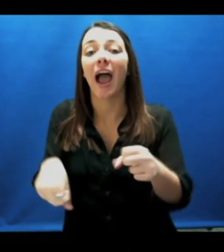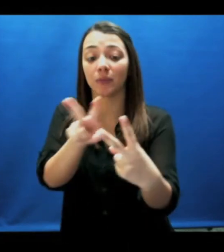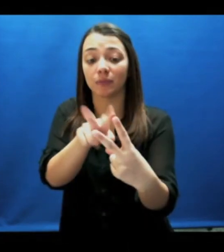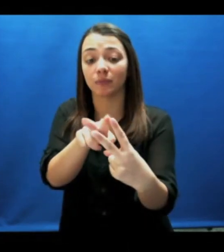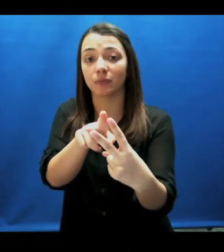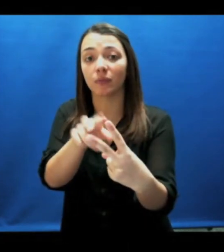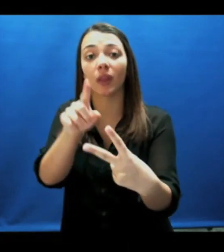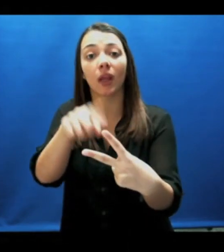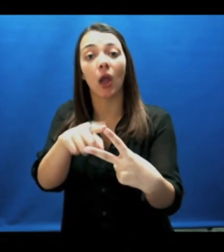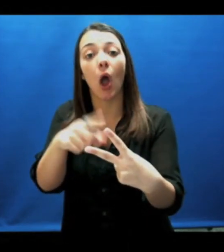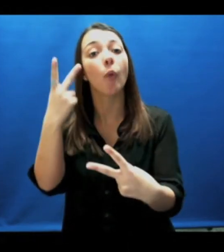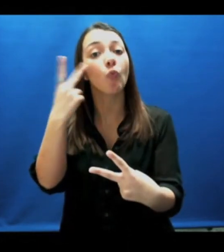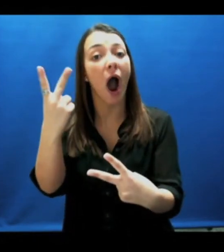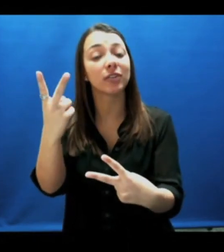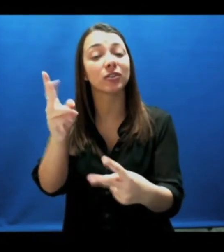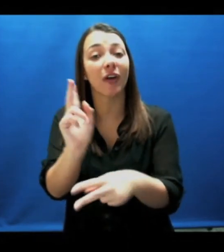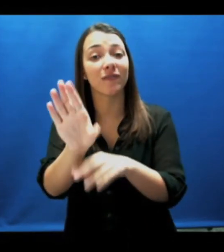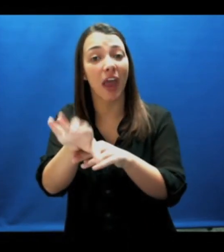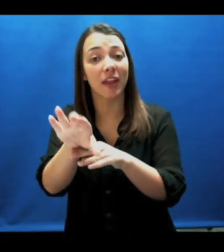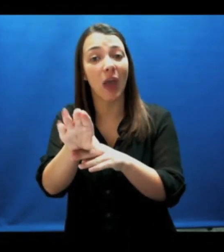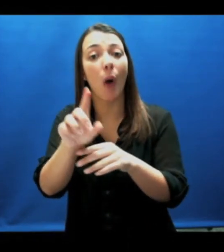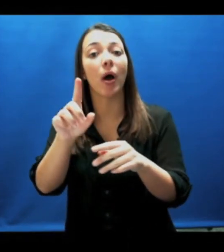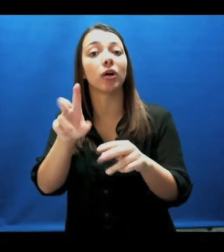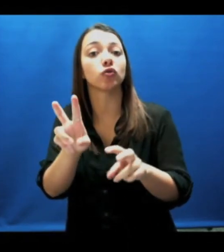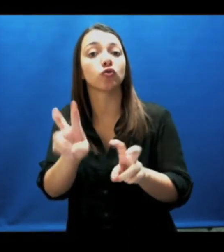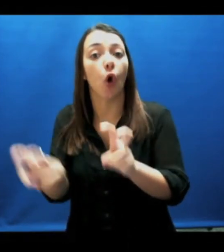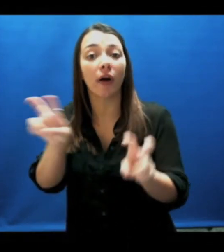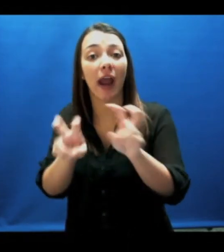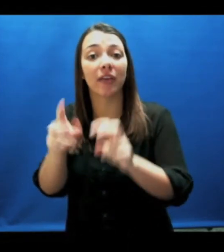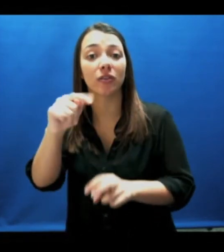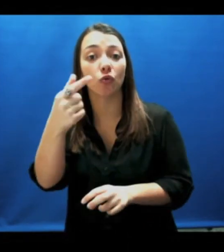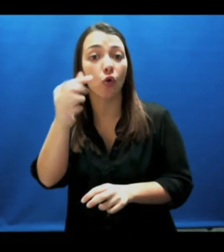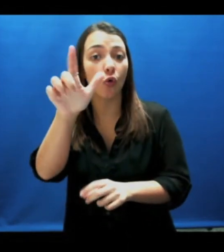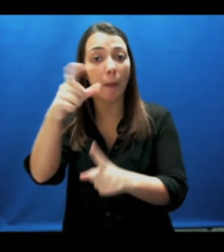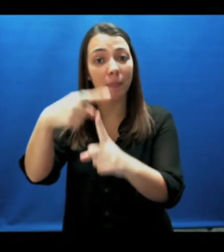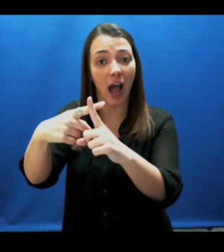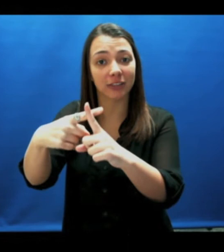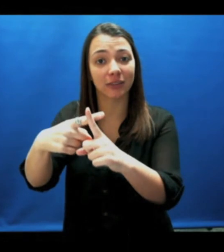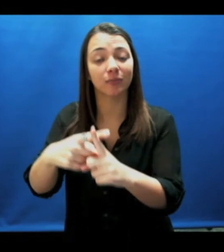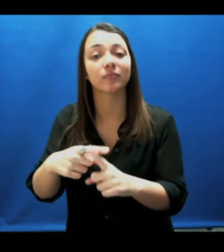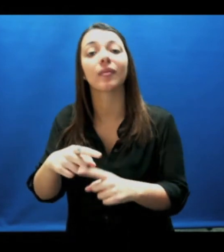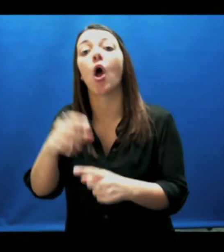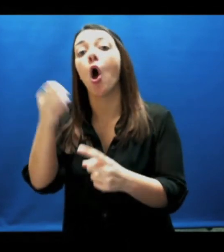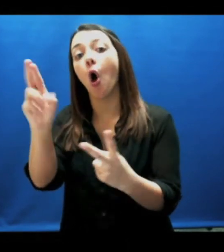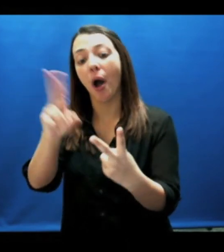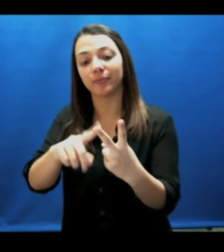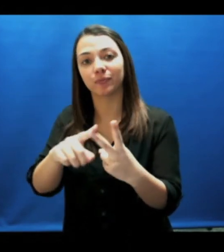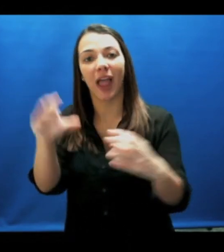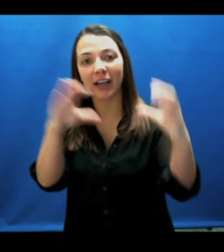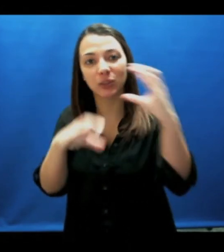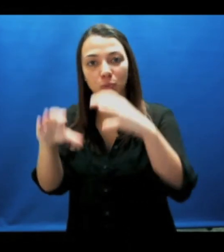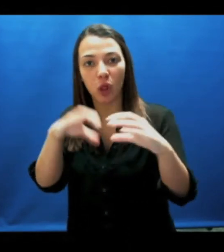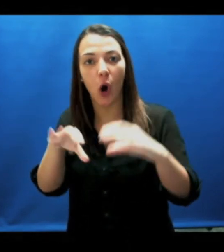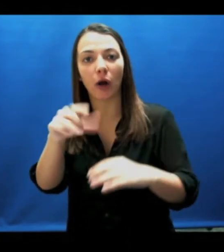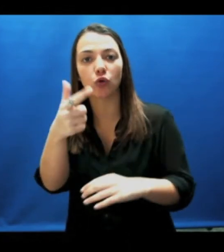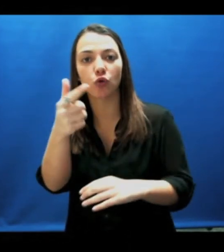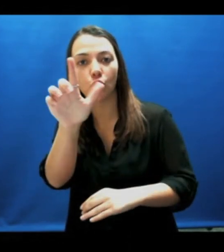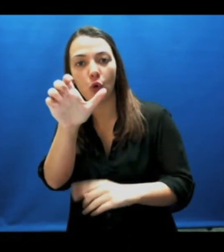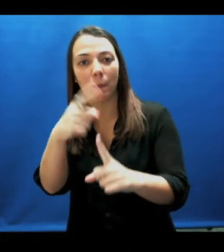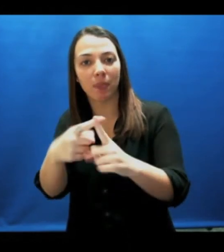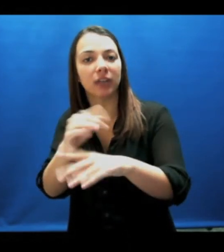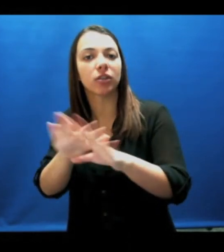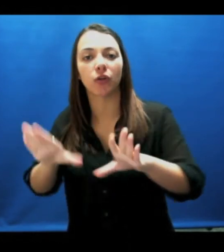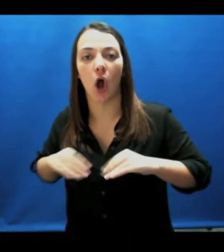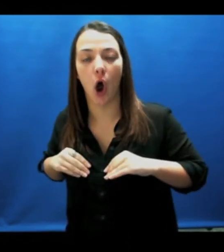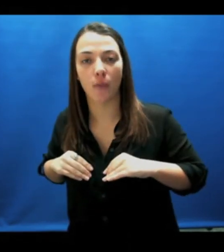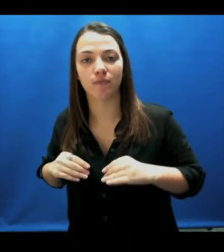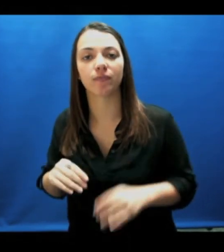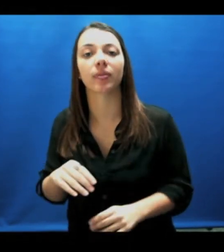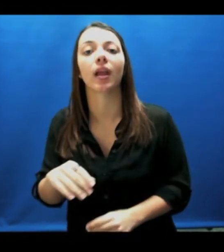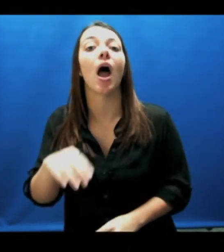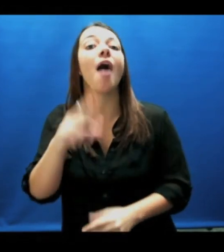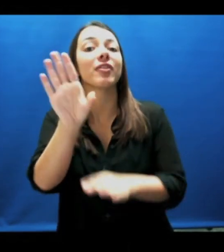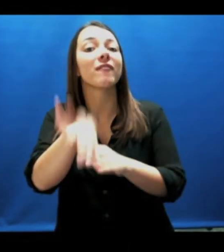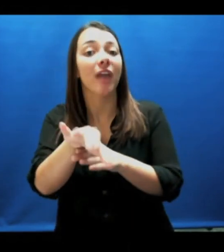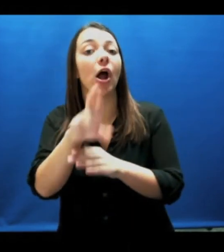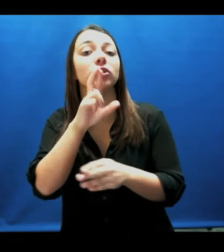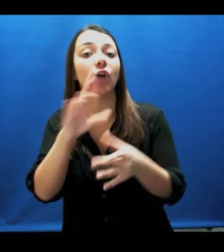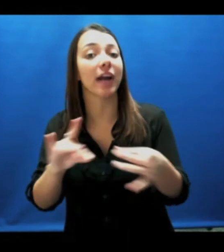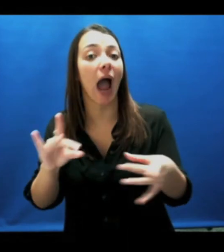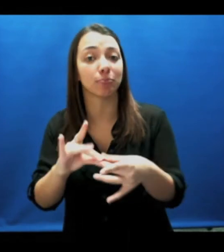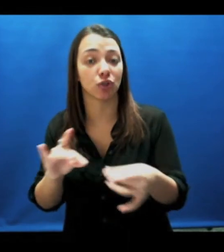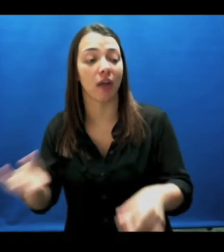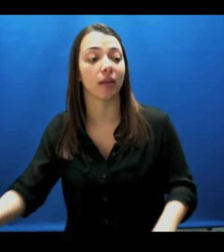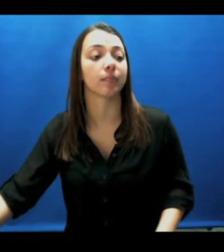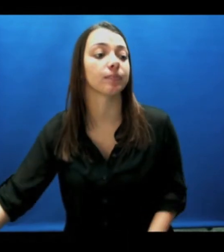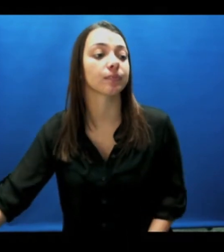You can choose to watch the tour of Google+ or do your own tour. The videos are captioned.